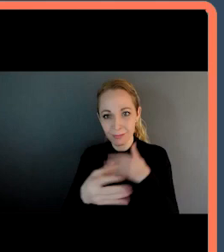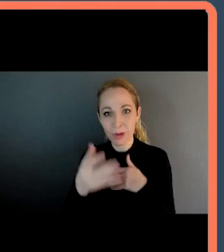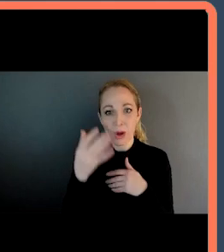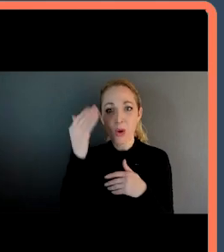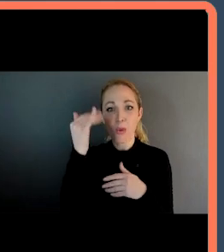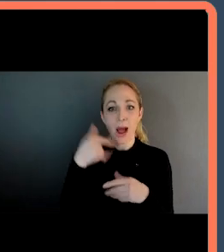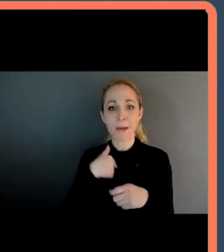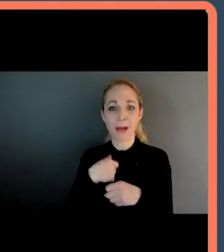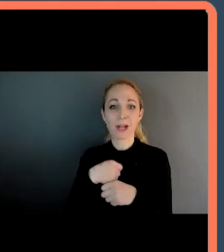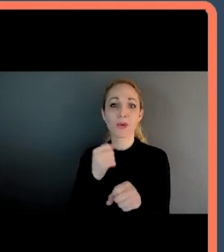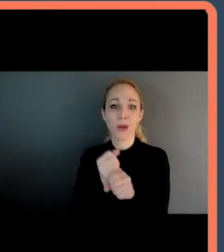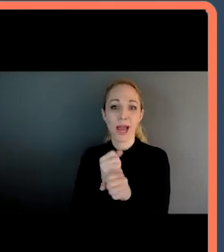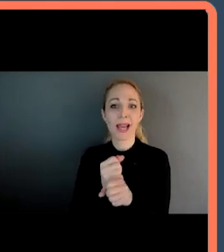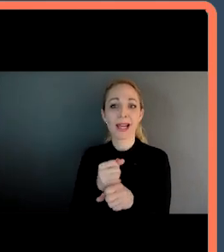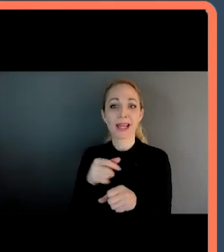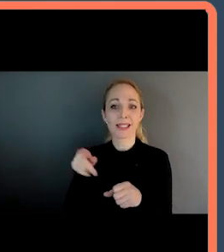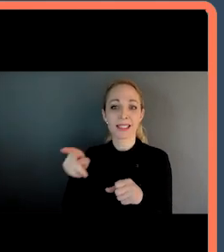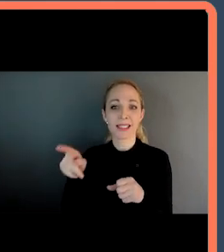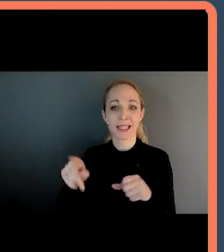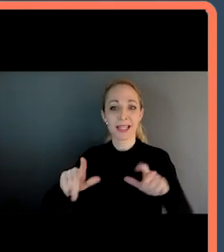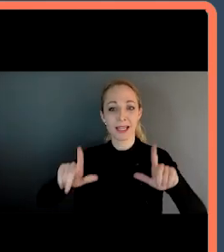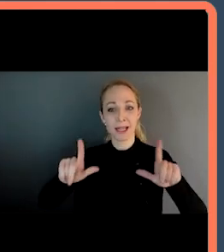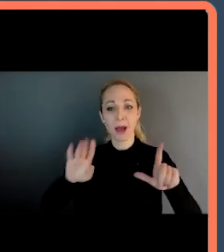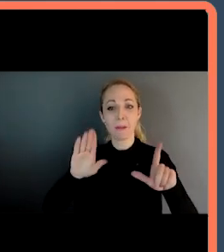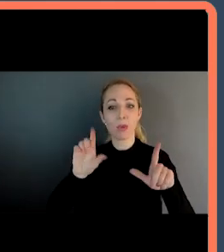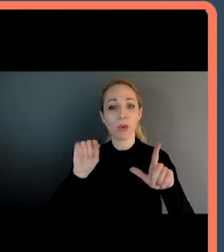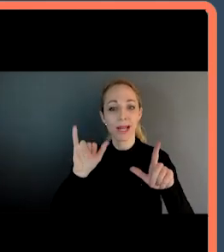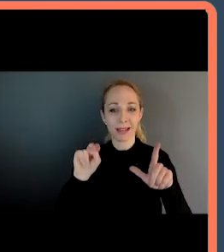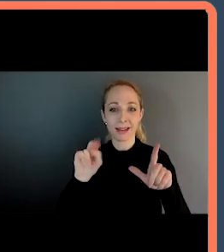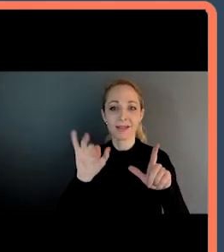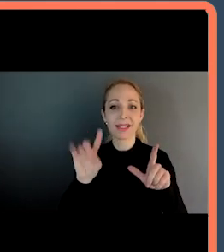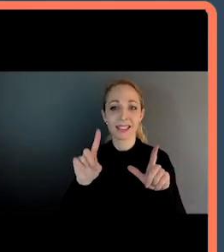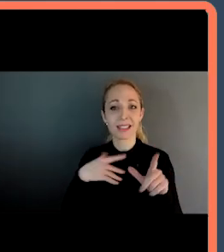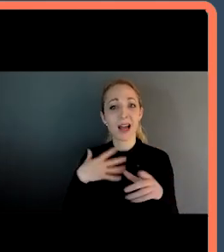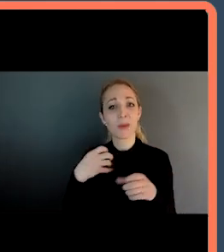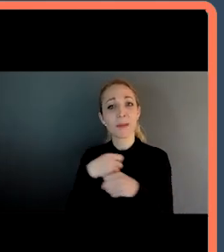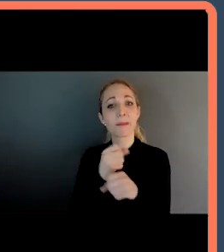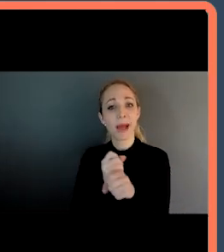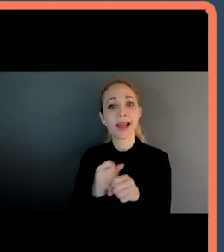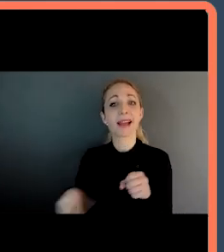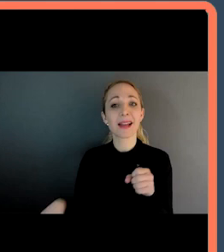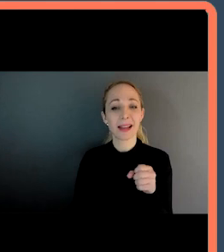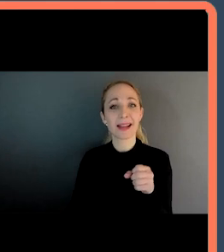SO WHAT I WANT TO DO IS I WANT TO MAKE IT SO THAT THE